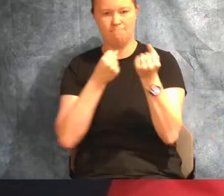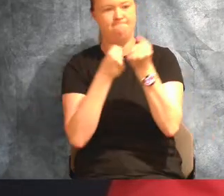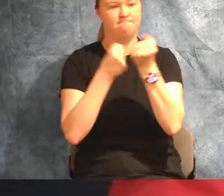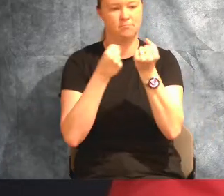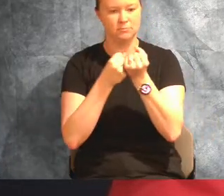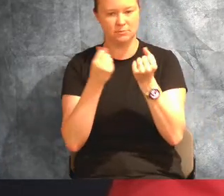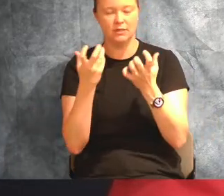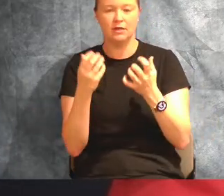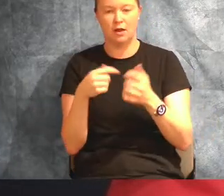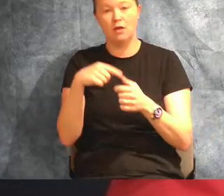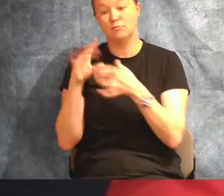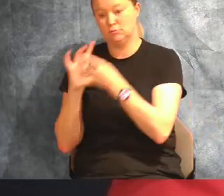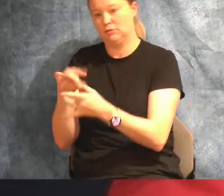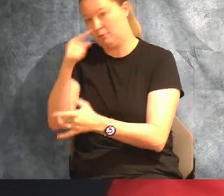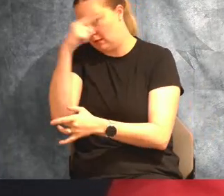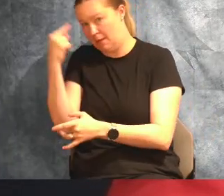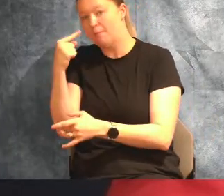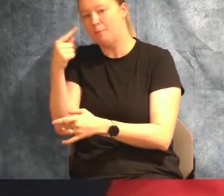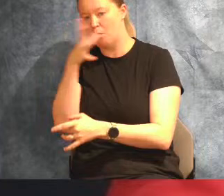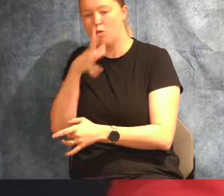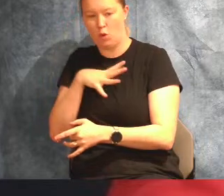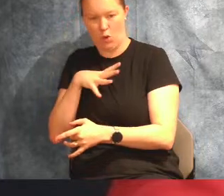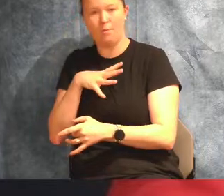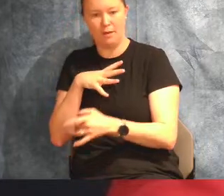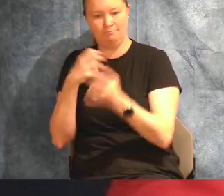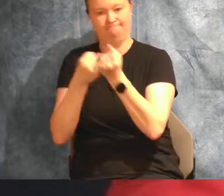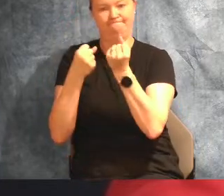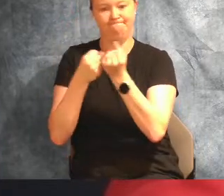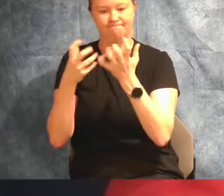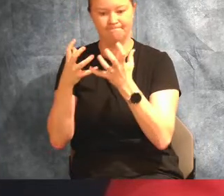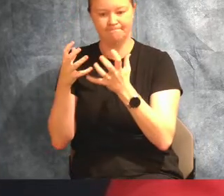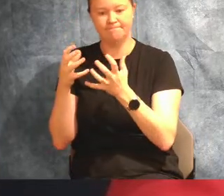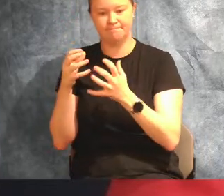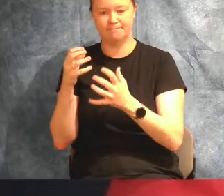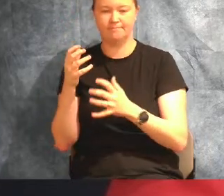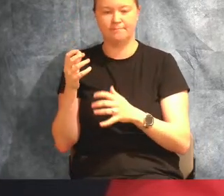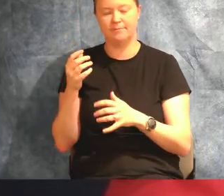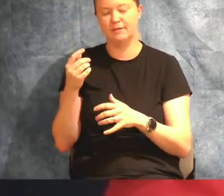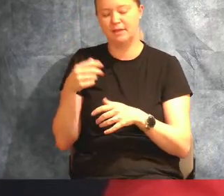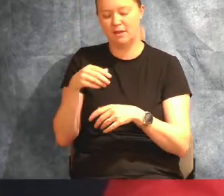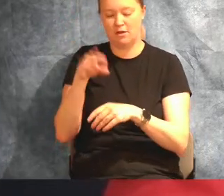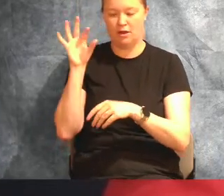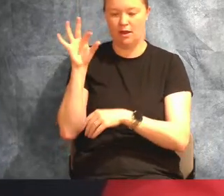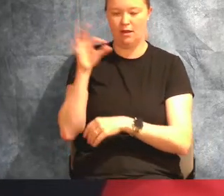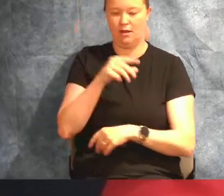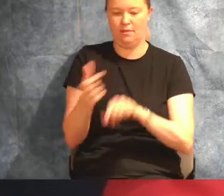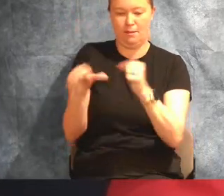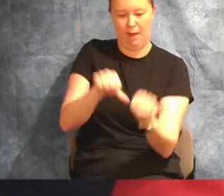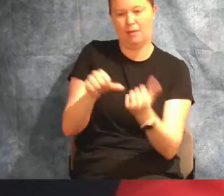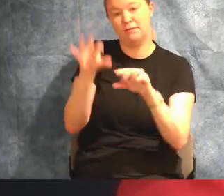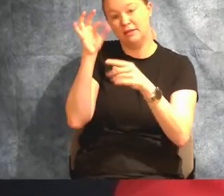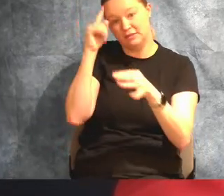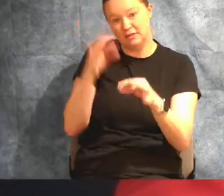black women standing up from the Baptist faith and petition the courts and that's what created what